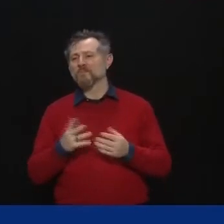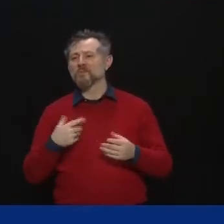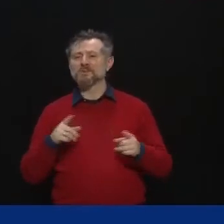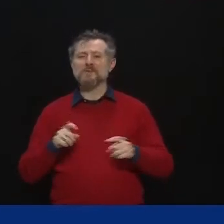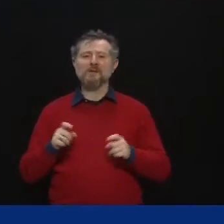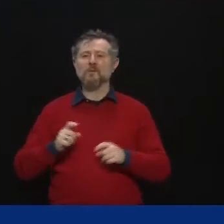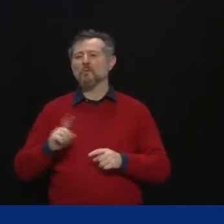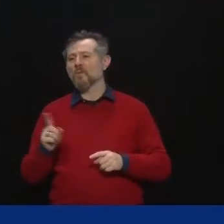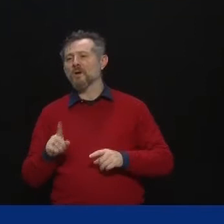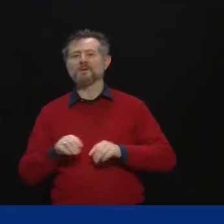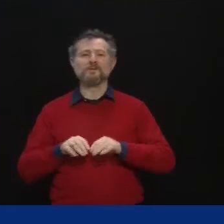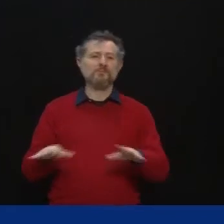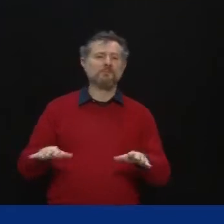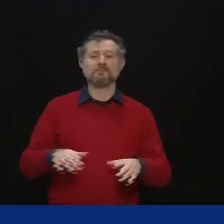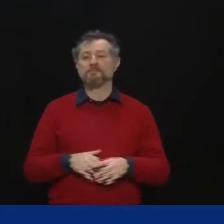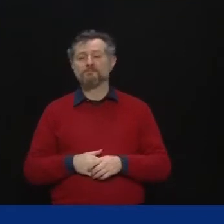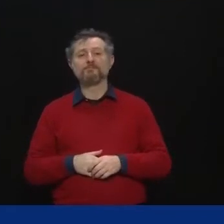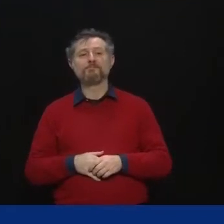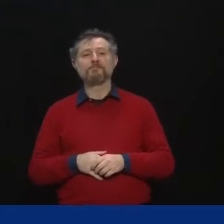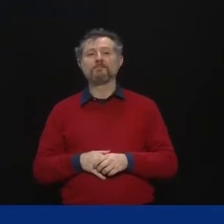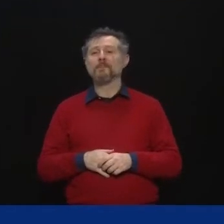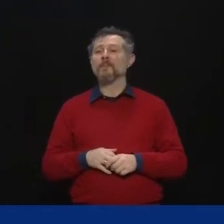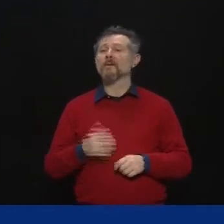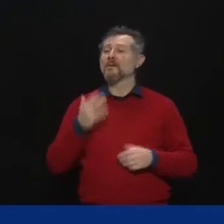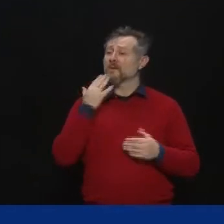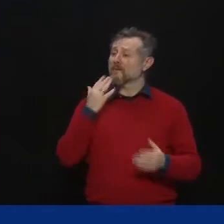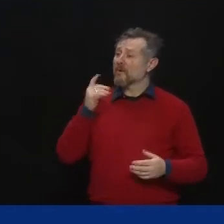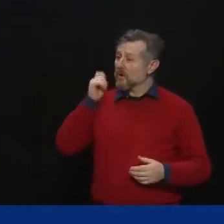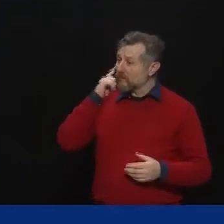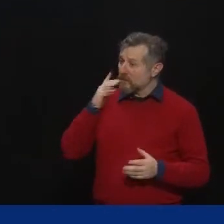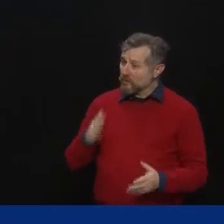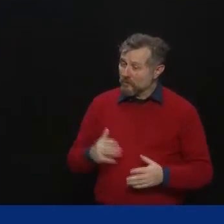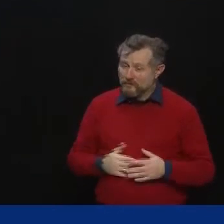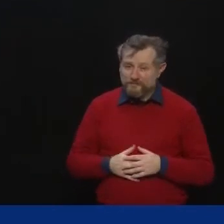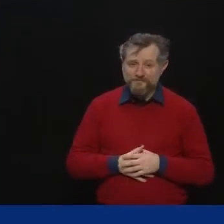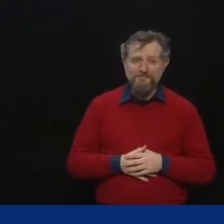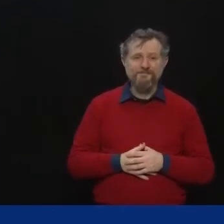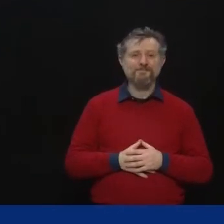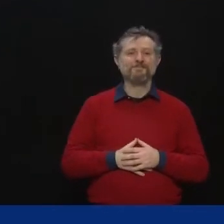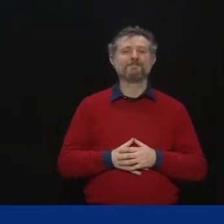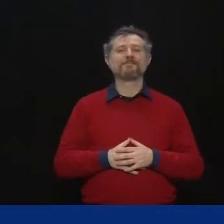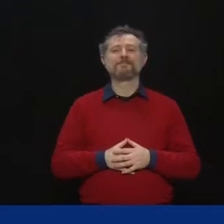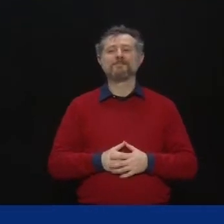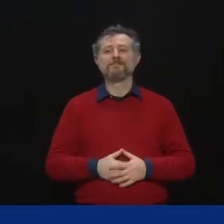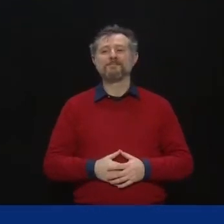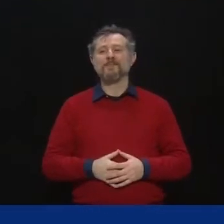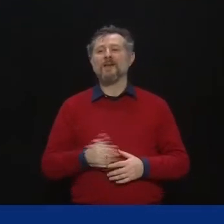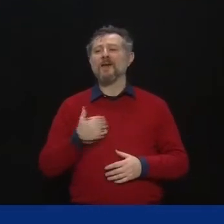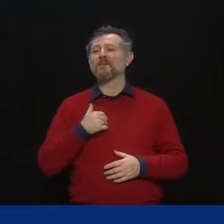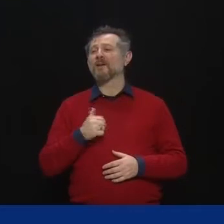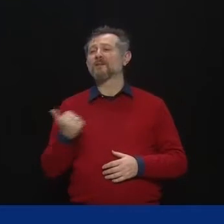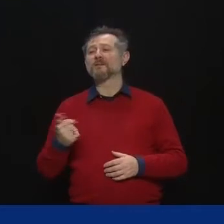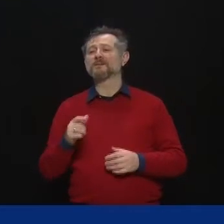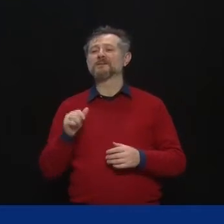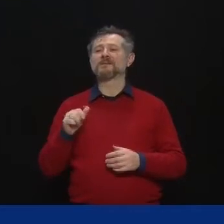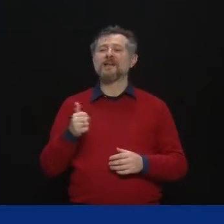INDIVIDUALS YOU WANT AS YOUR I'LL LET KATHERINE KICK IT OFF AND TALK ABOUT WHERE OUR TESTS